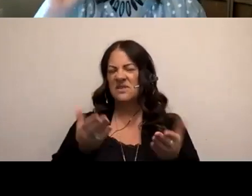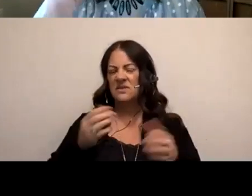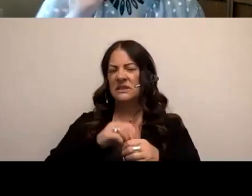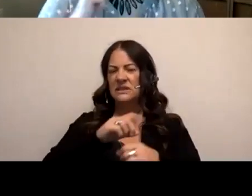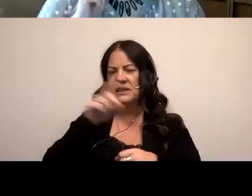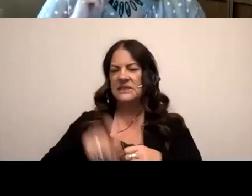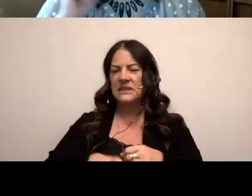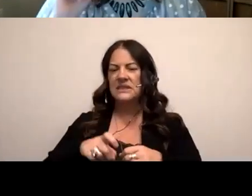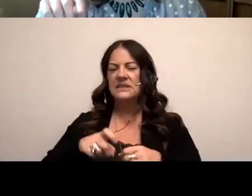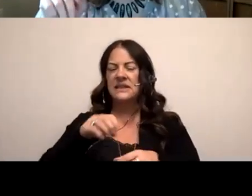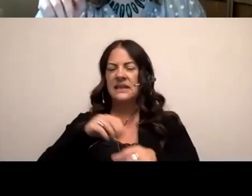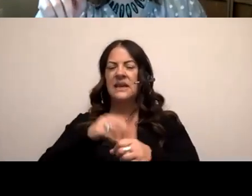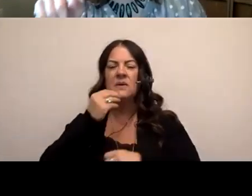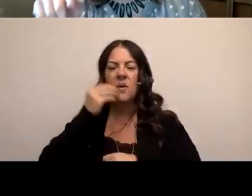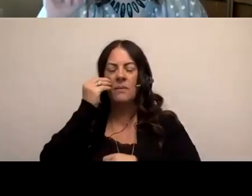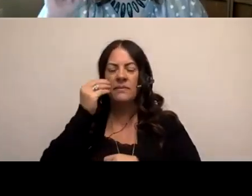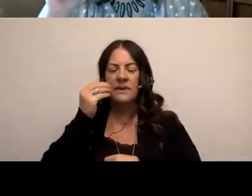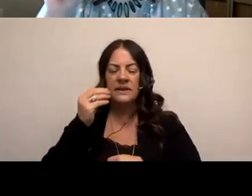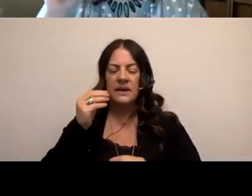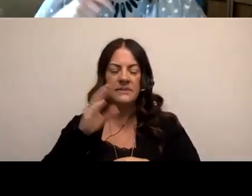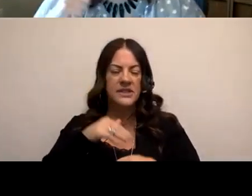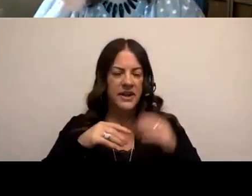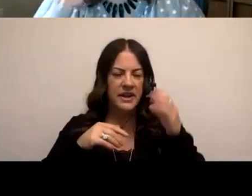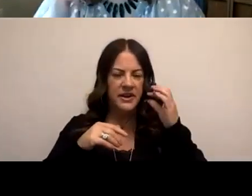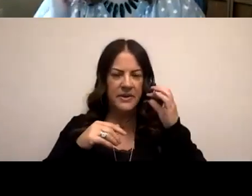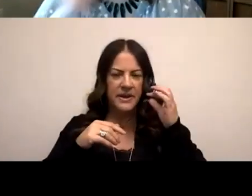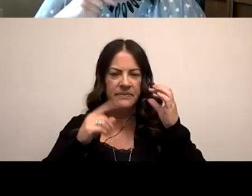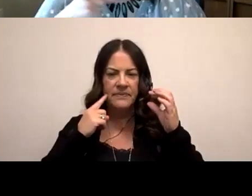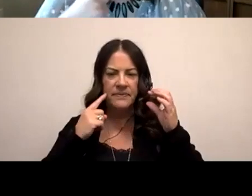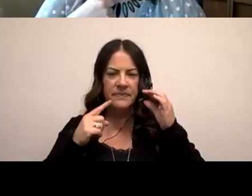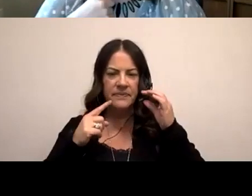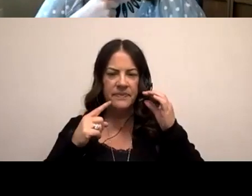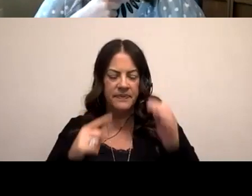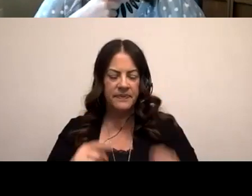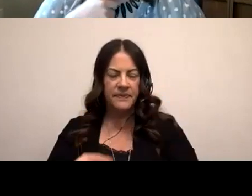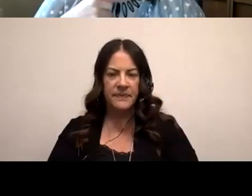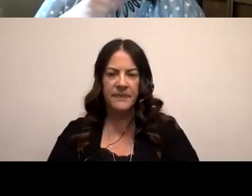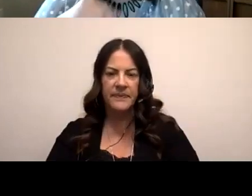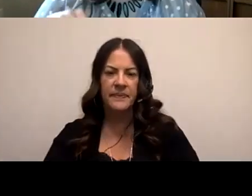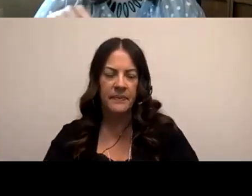IN HOME AND BEHAVIORAL COACHING. THE REASON THIS MATTERS FOR YOU DURING THE COVID-19 STAY AT HOME ORDER